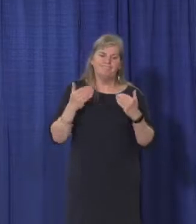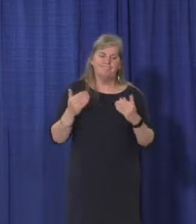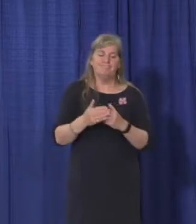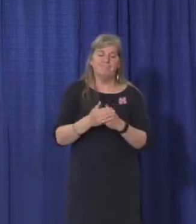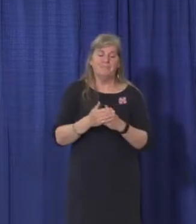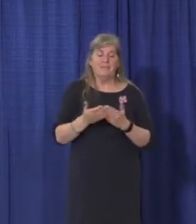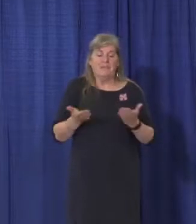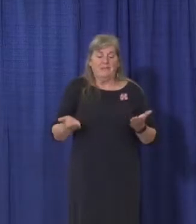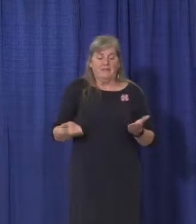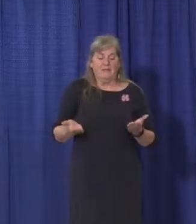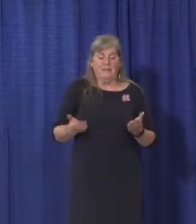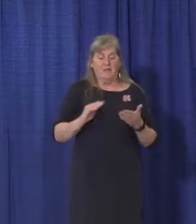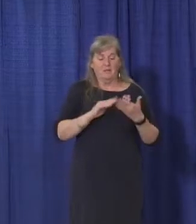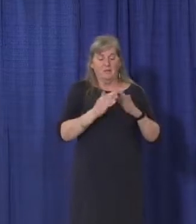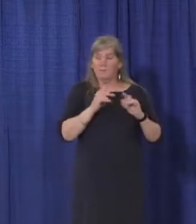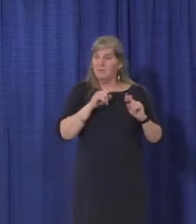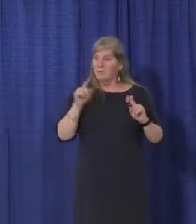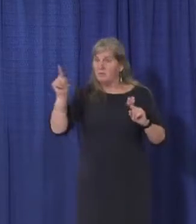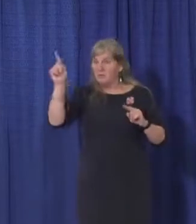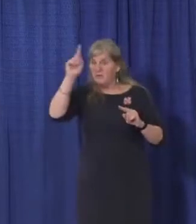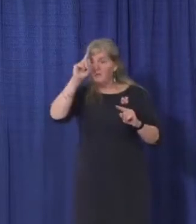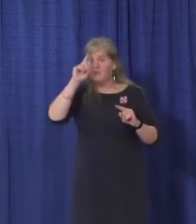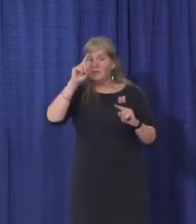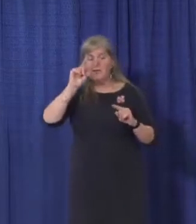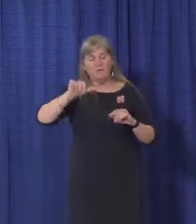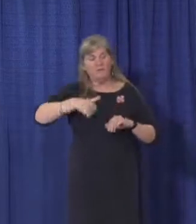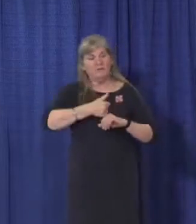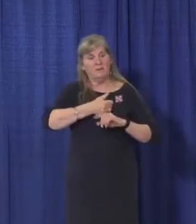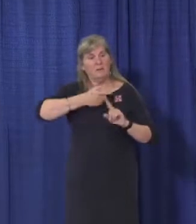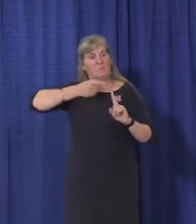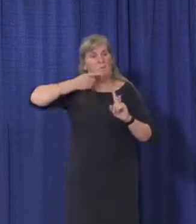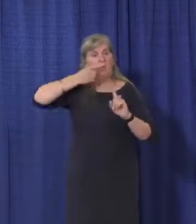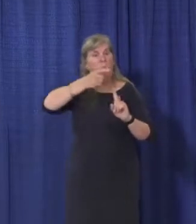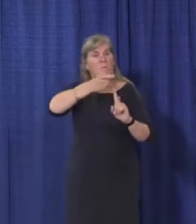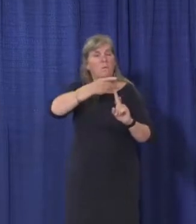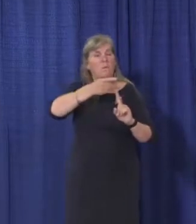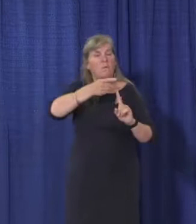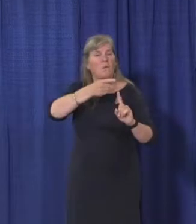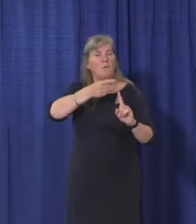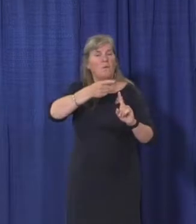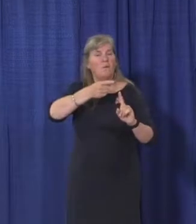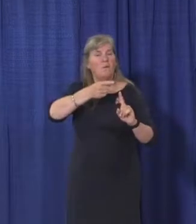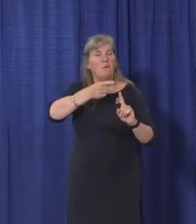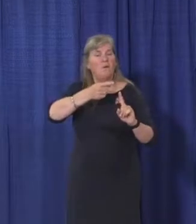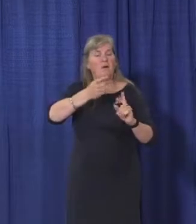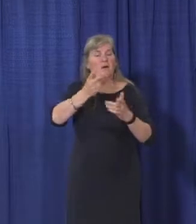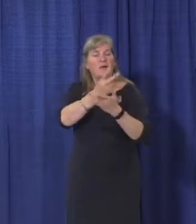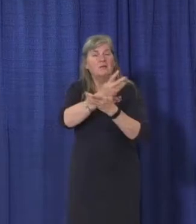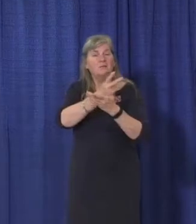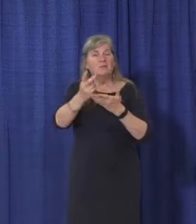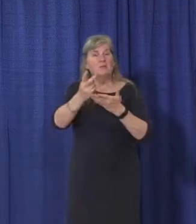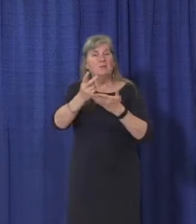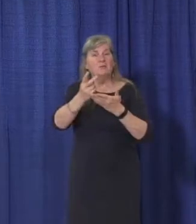For many people it's continuing the conversation and setting goals for longer.